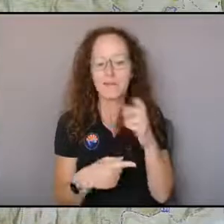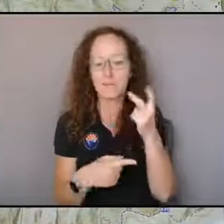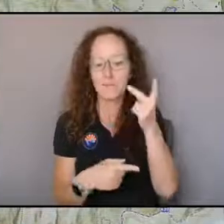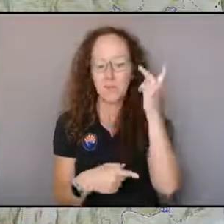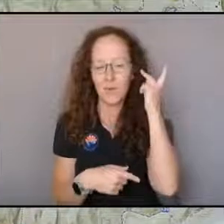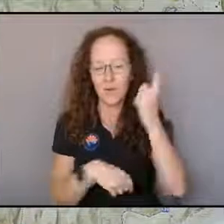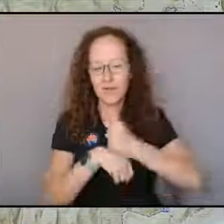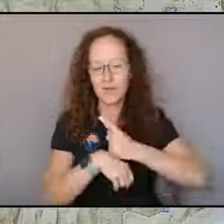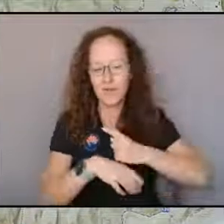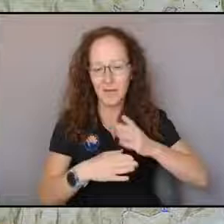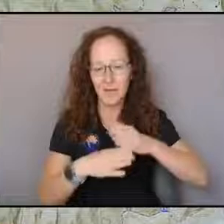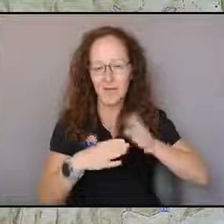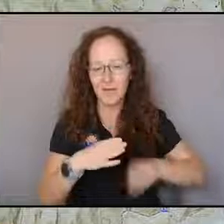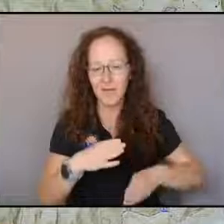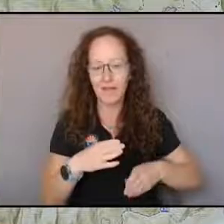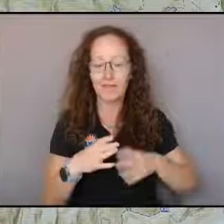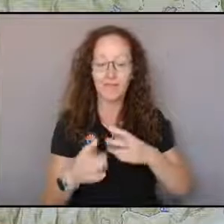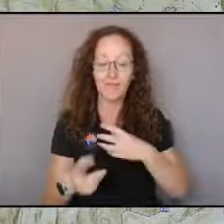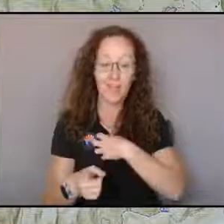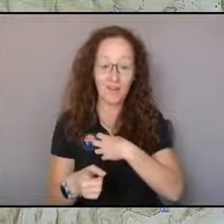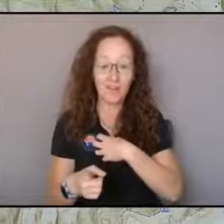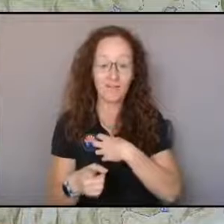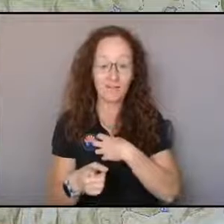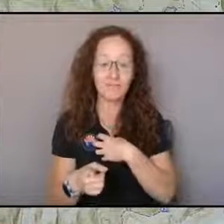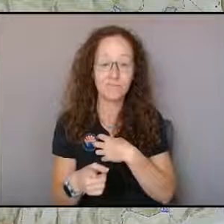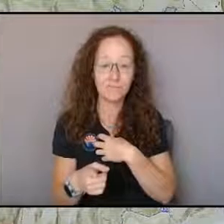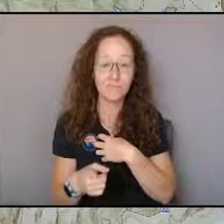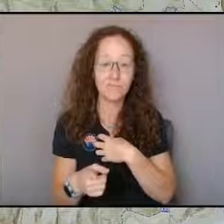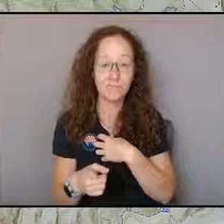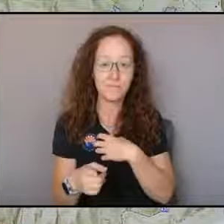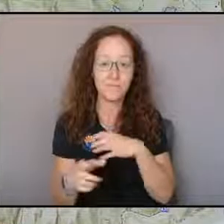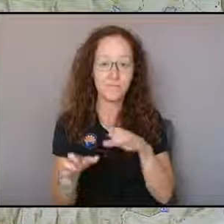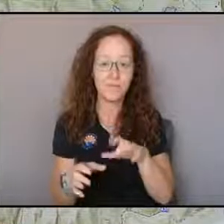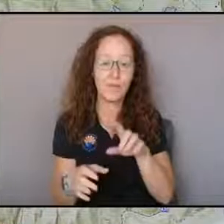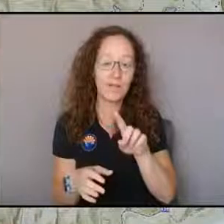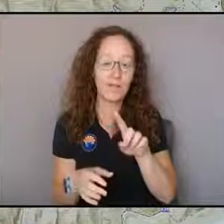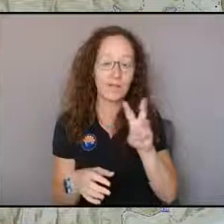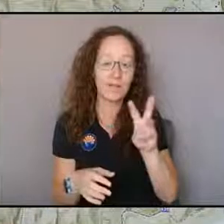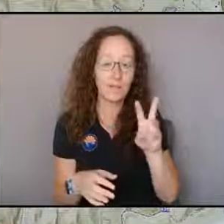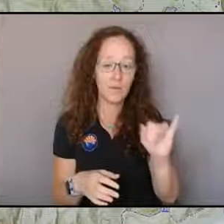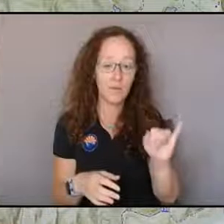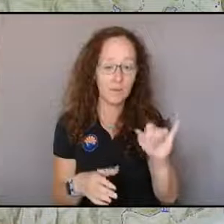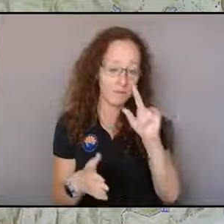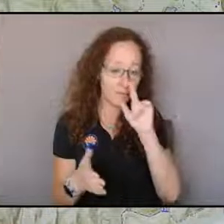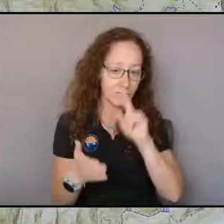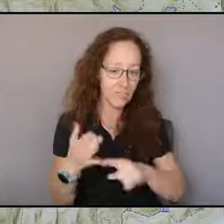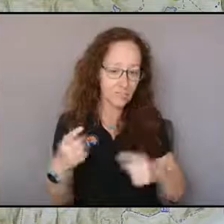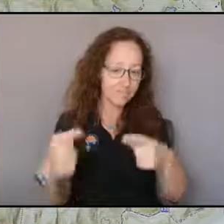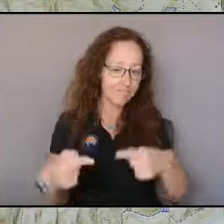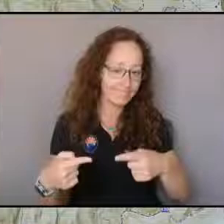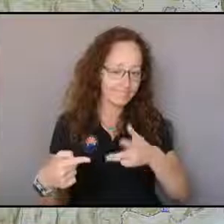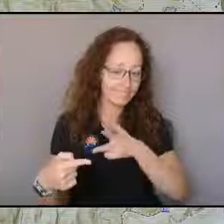THIS IS MEMORIAL DAY WEEKEND. SHERIFF JERRY HOGREFE IS OUT ON A DWI CHECKPOINT.